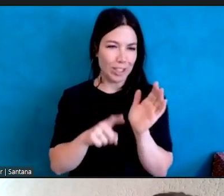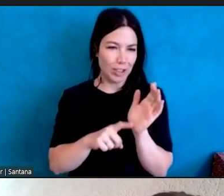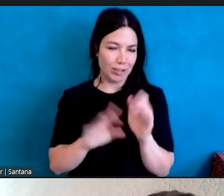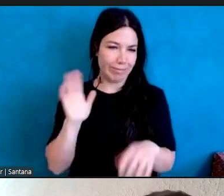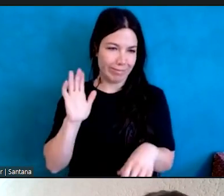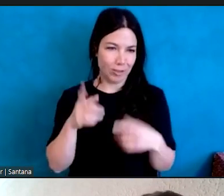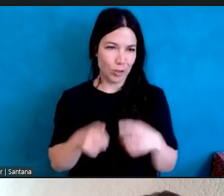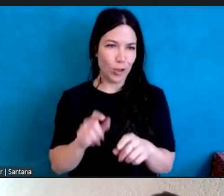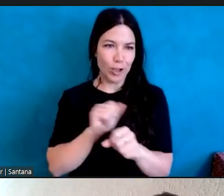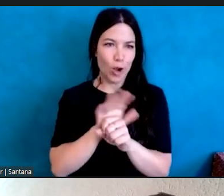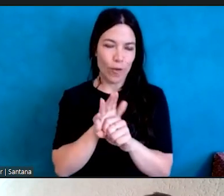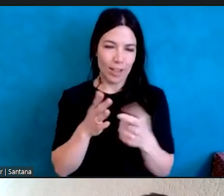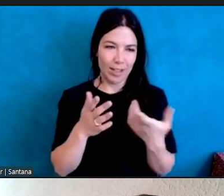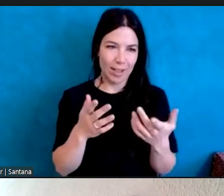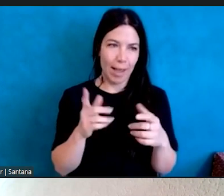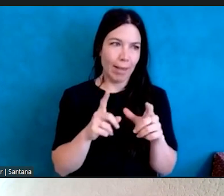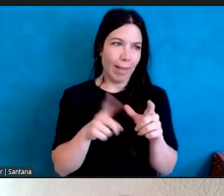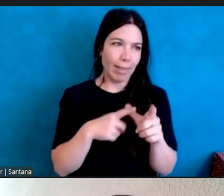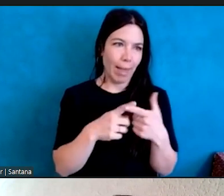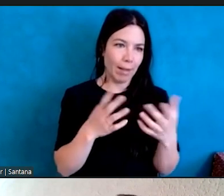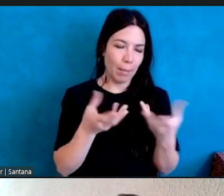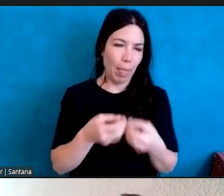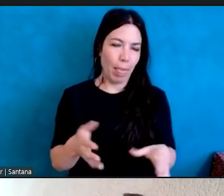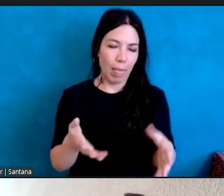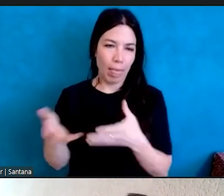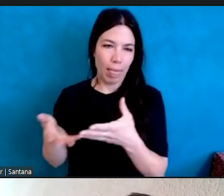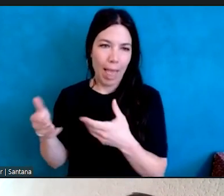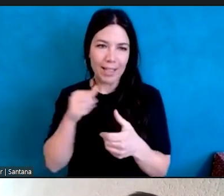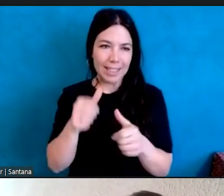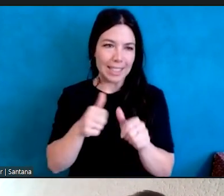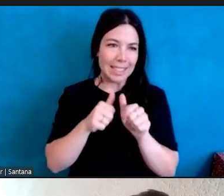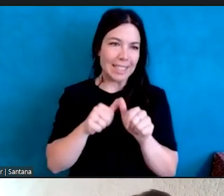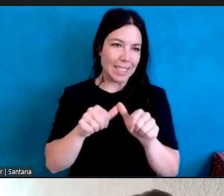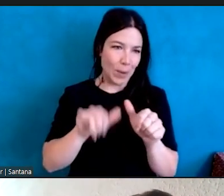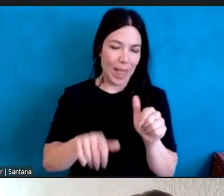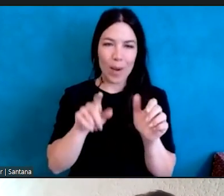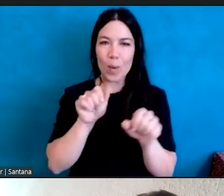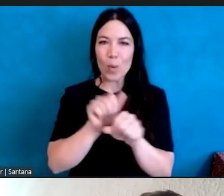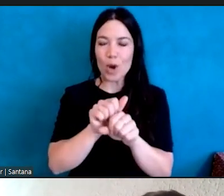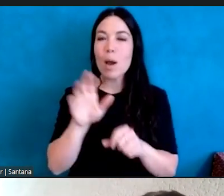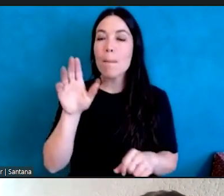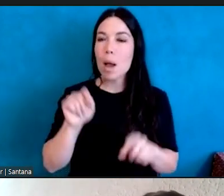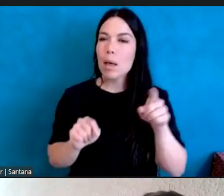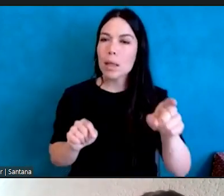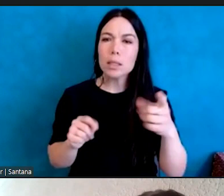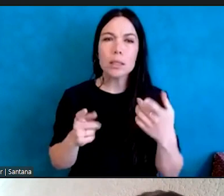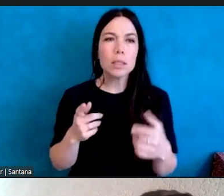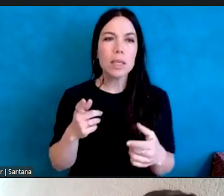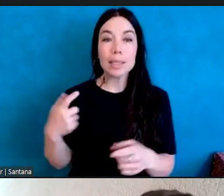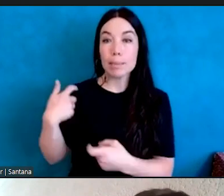follow through this, but just want to you can draw your attention to other contexts. So this is the Spanish citizenship test, which is relatively new.